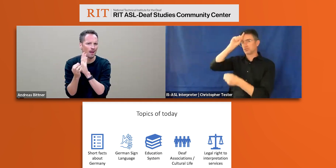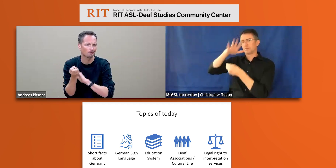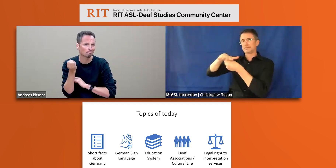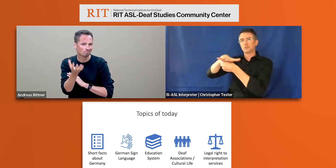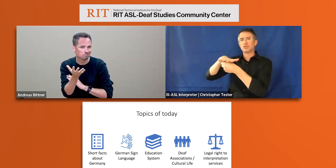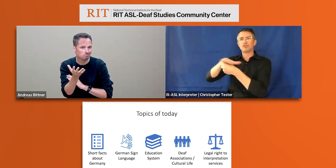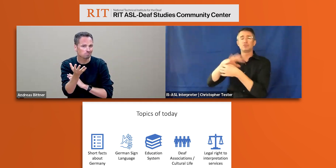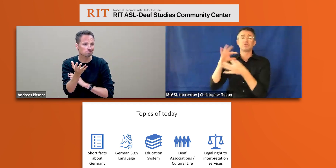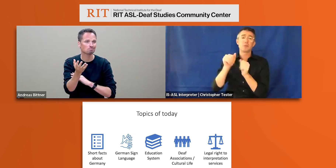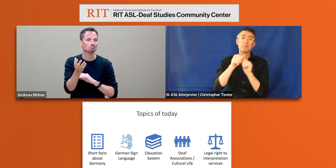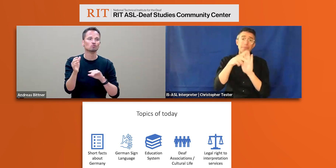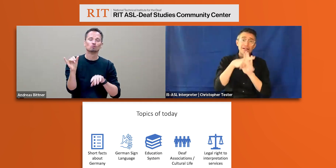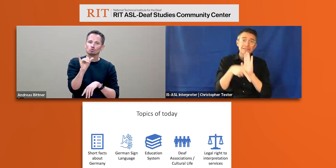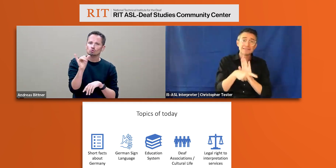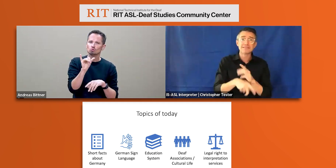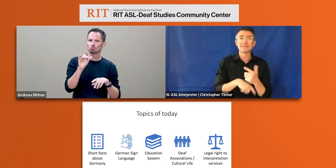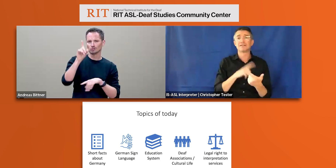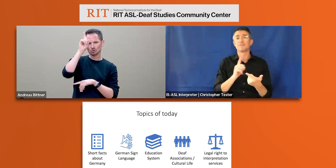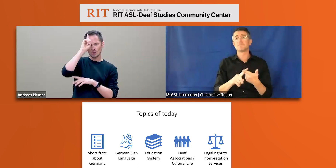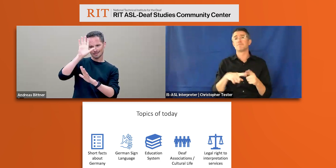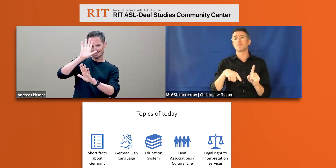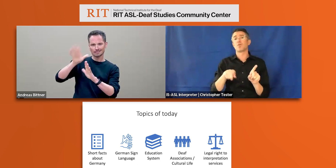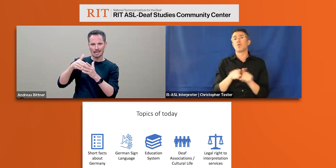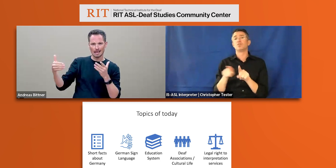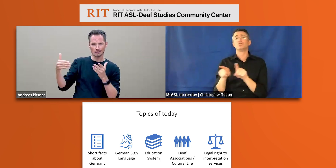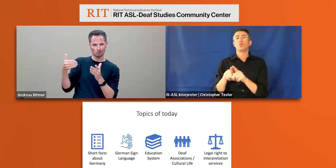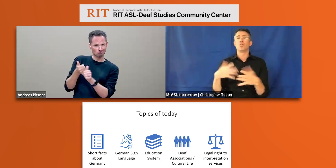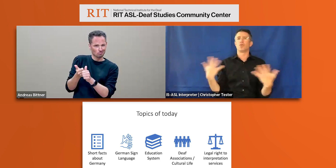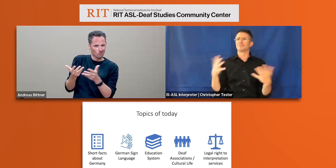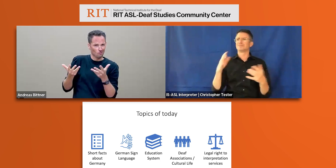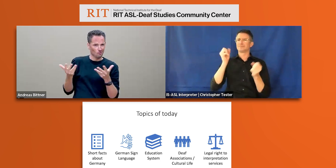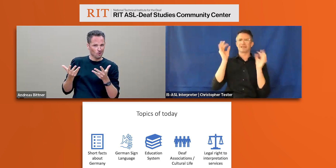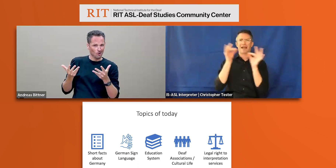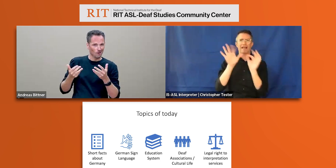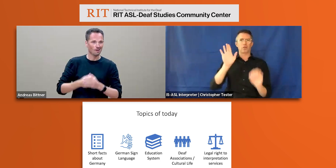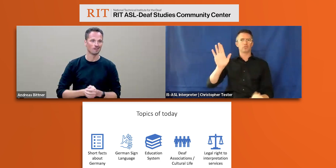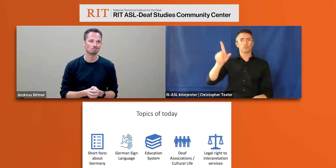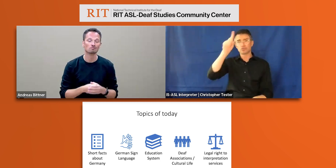that I would like to go into today as they apply to Germany--